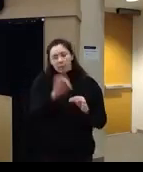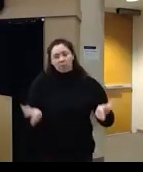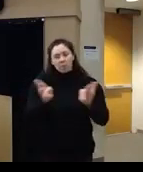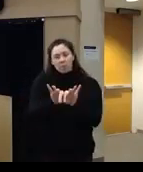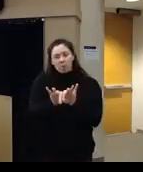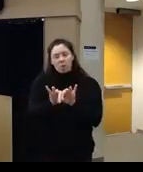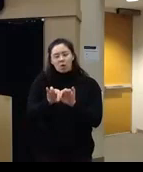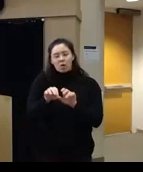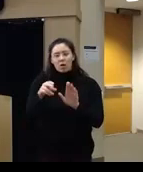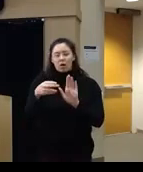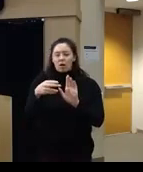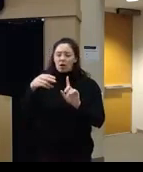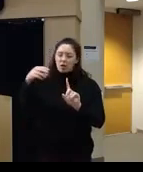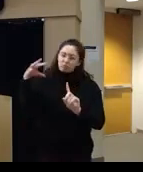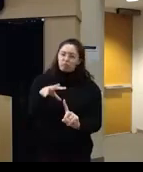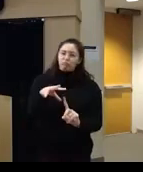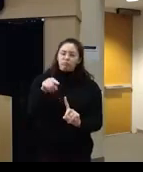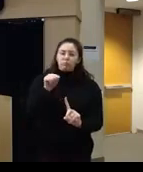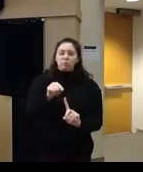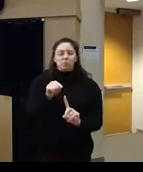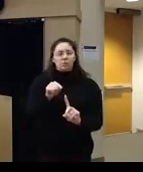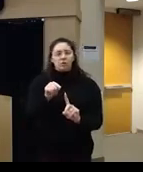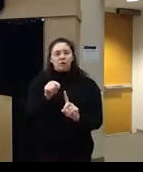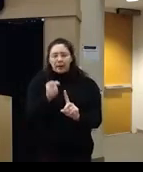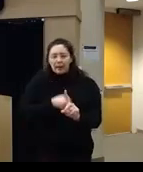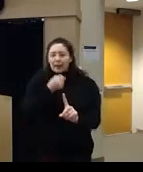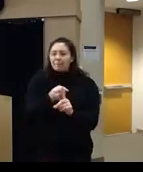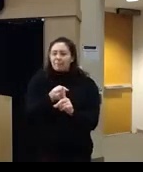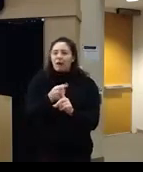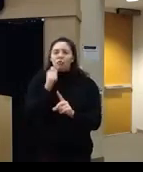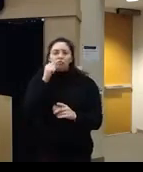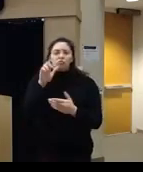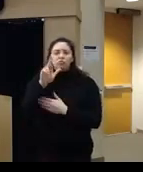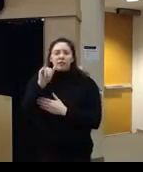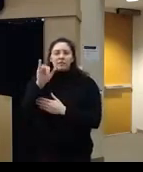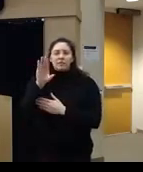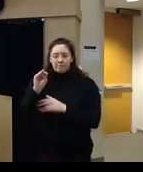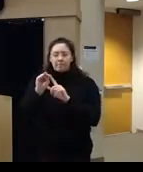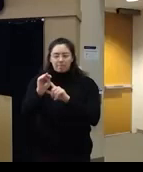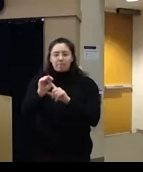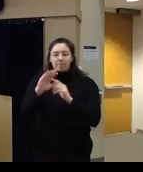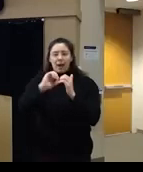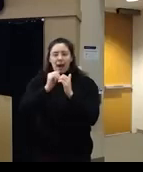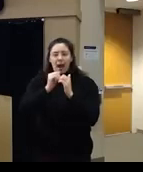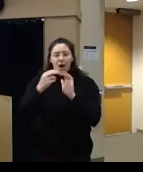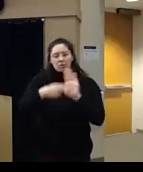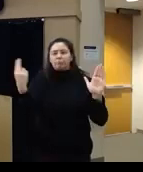highlighting the the impact of racism and how it's racialized in our field and the importance